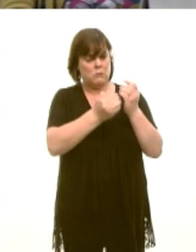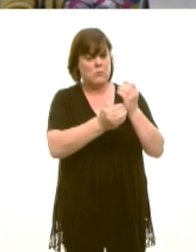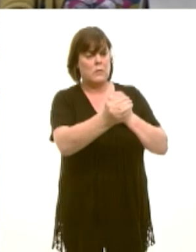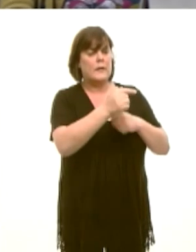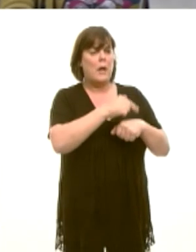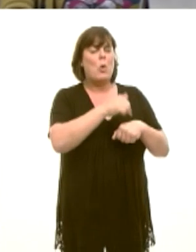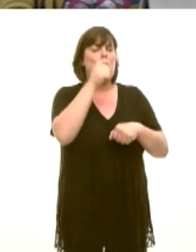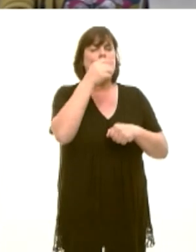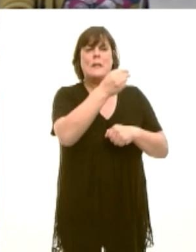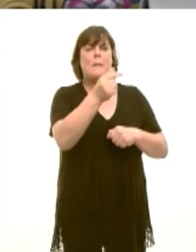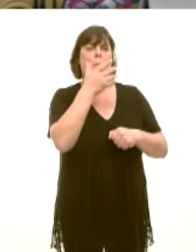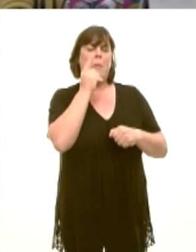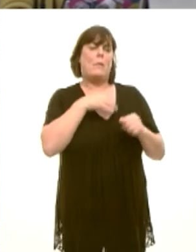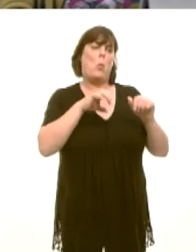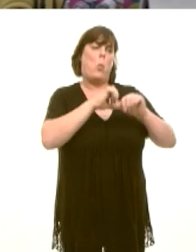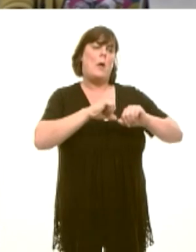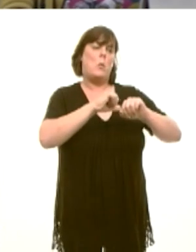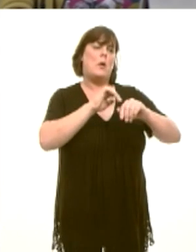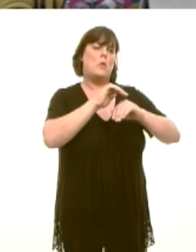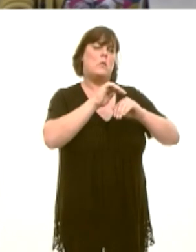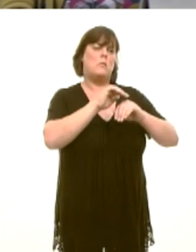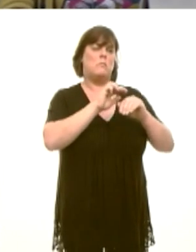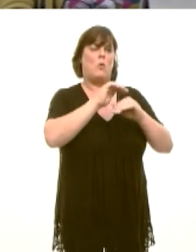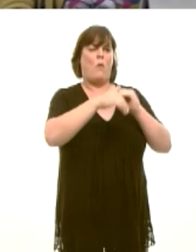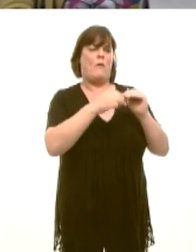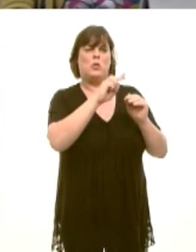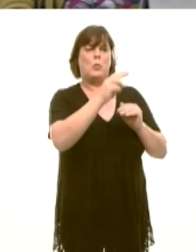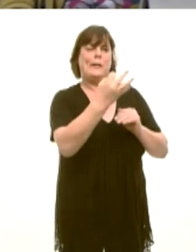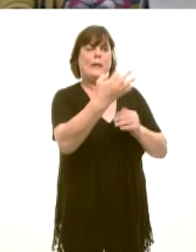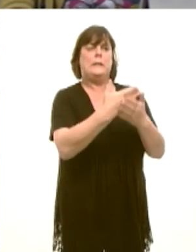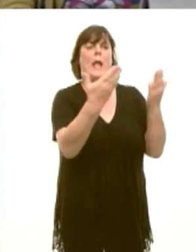it is not that easy for some people. You canít diagnose cancer within 28 days, necessarily.